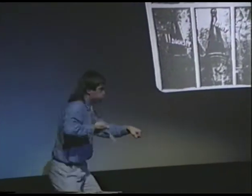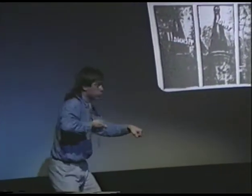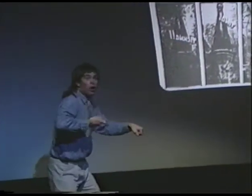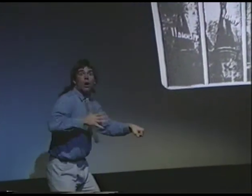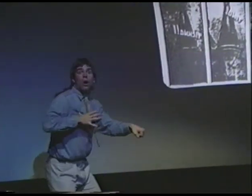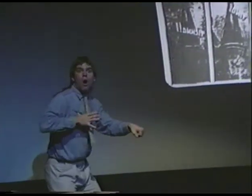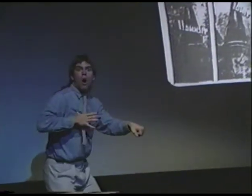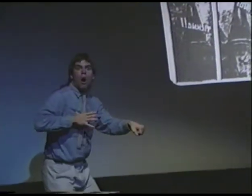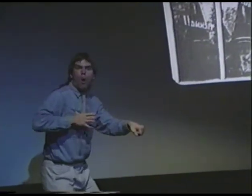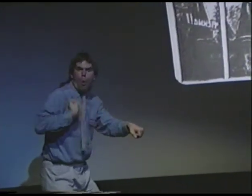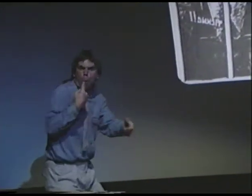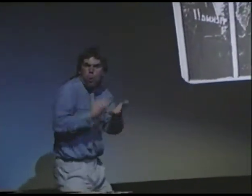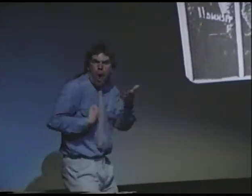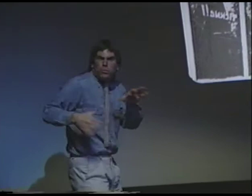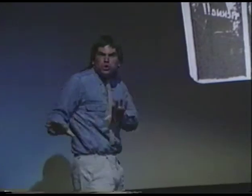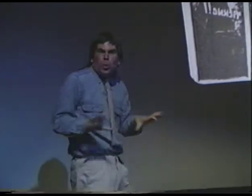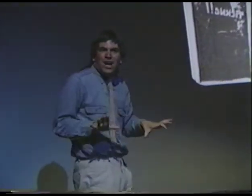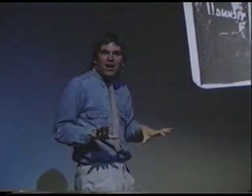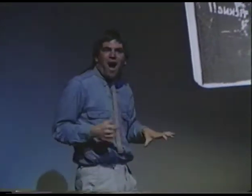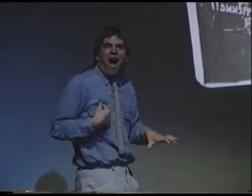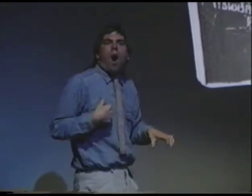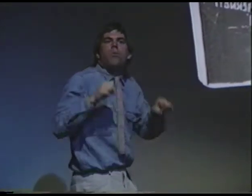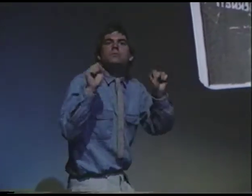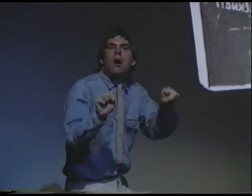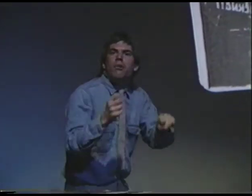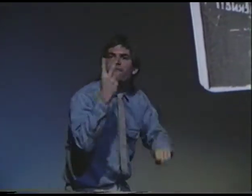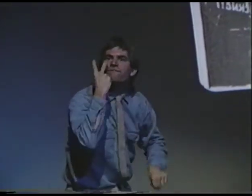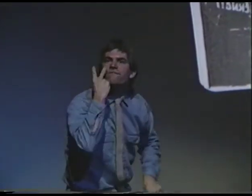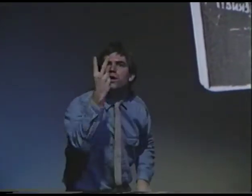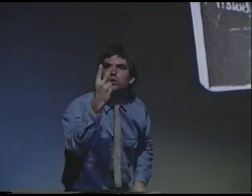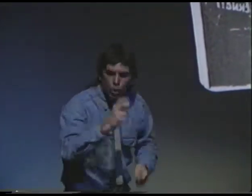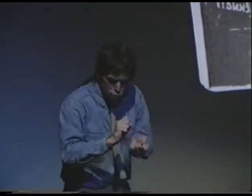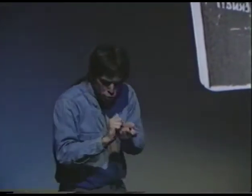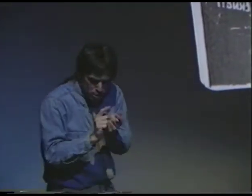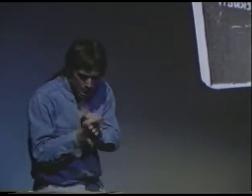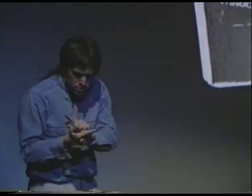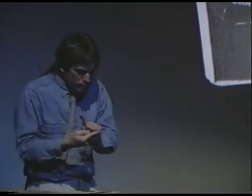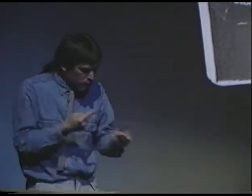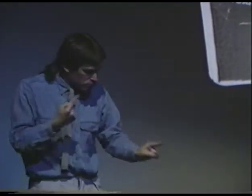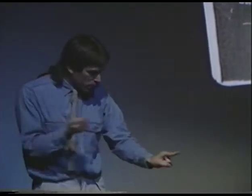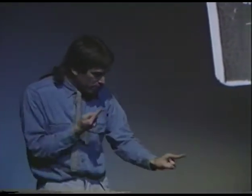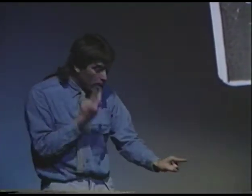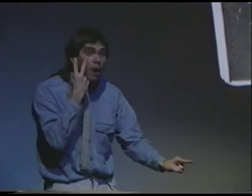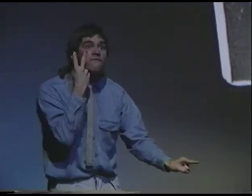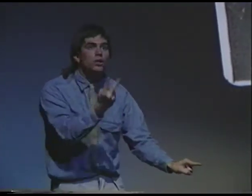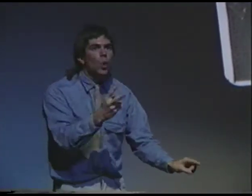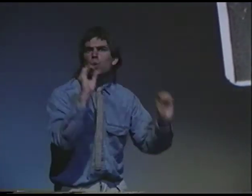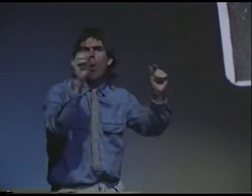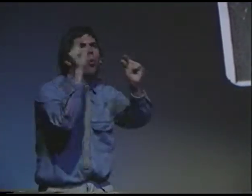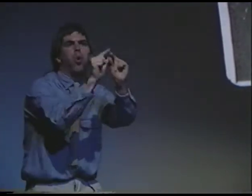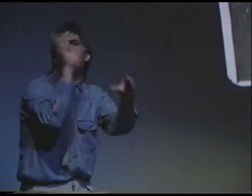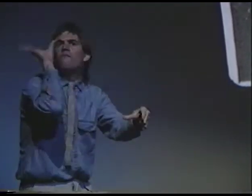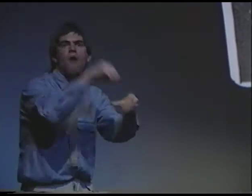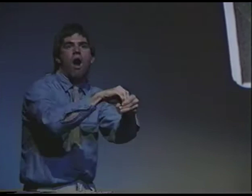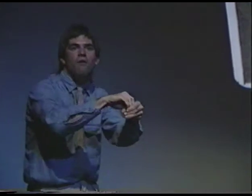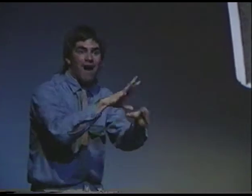and they're going to joust. OK so what I'm doing is a visual transformation.